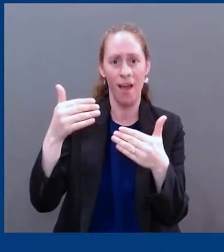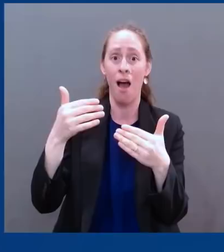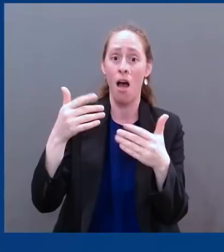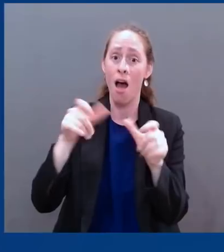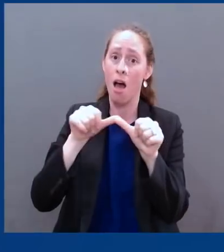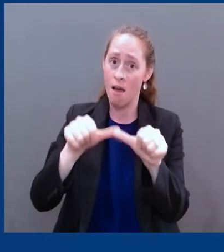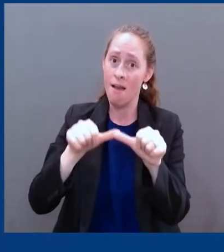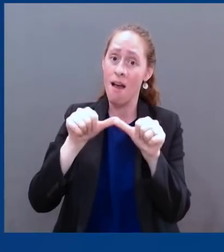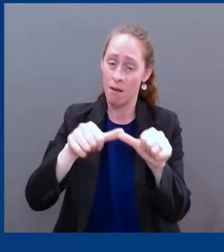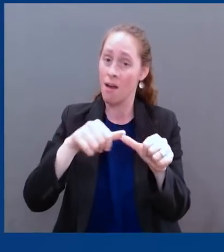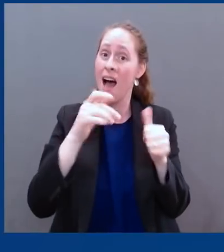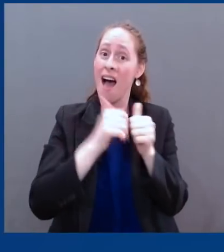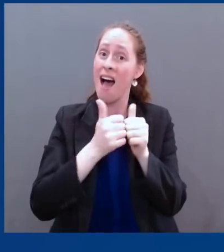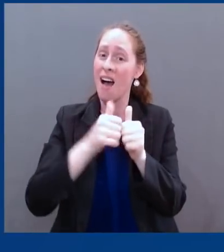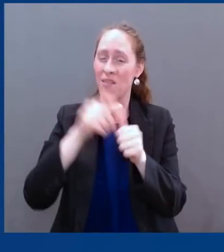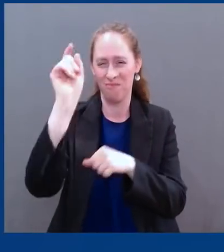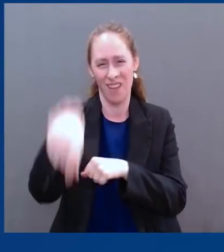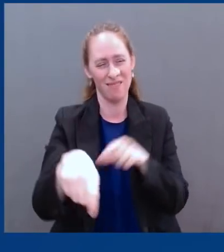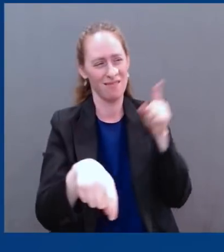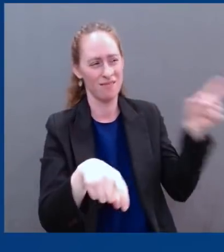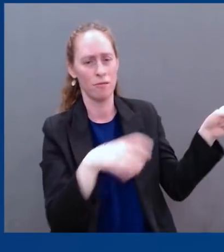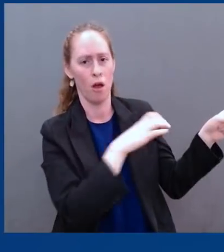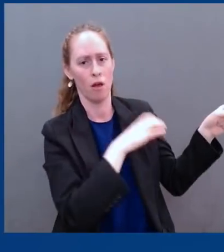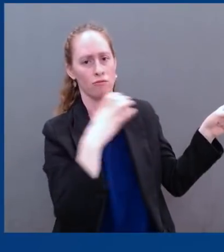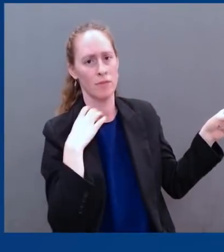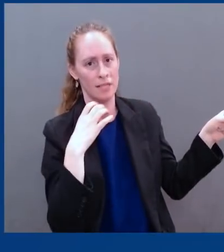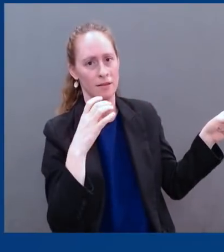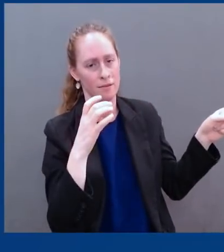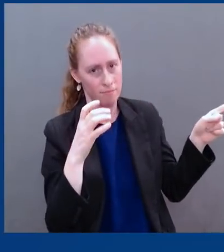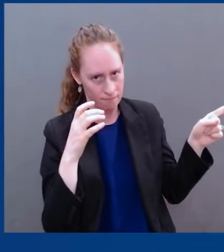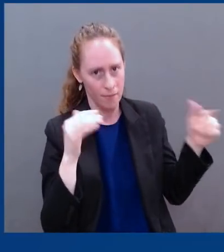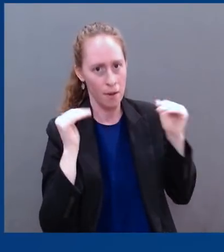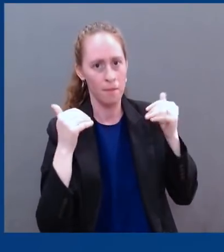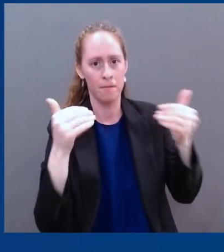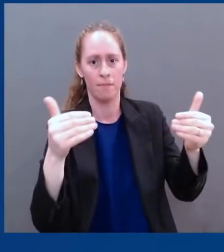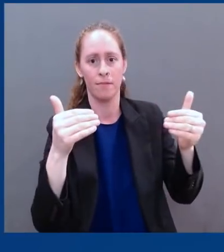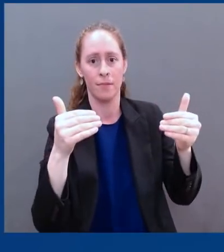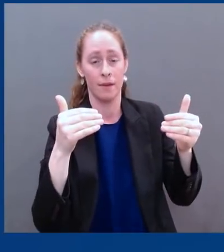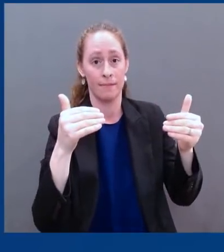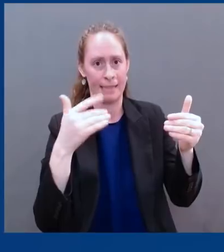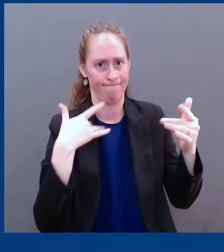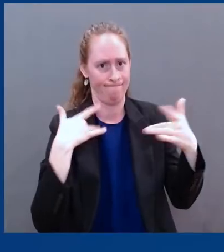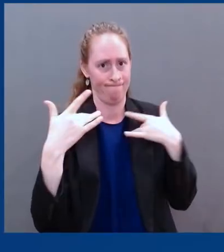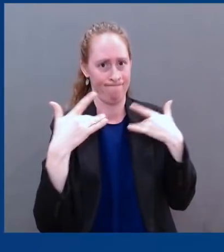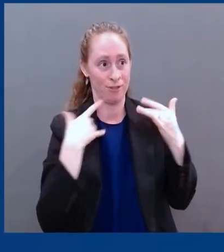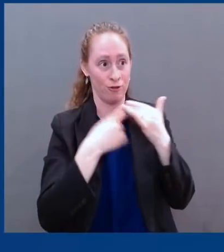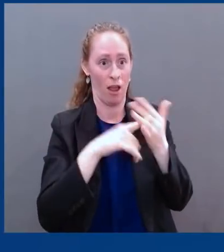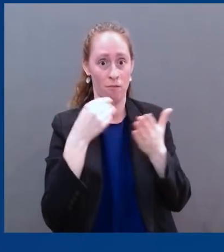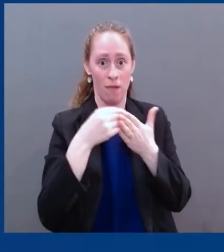And at this stage, our resources are depleted. The fund Congress established to reimburse doctors